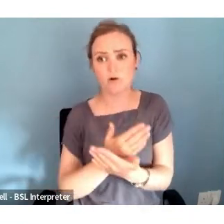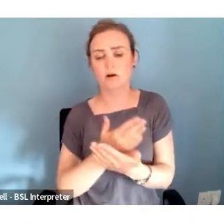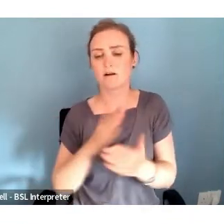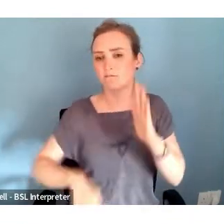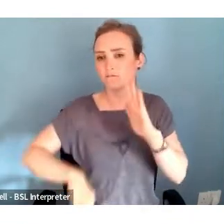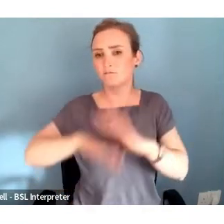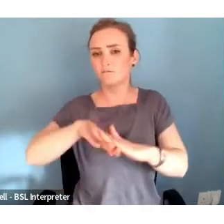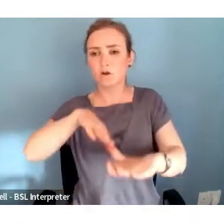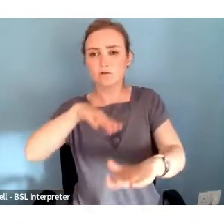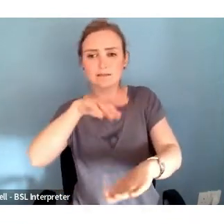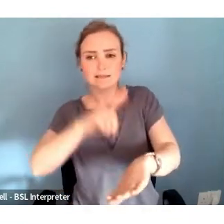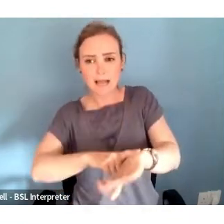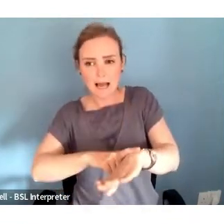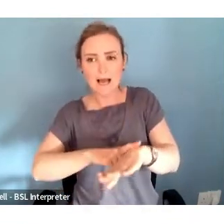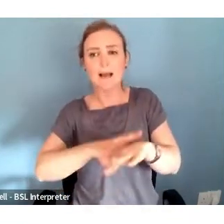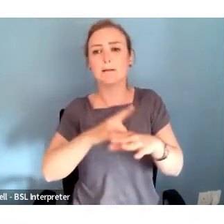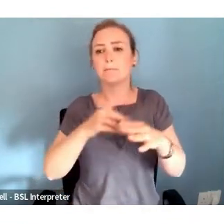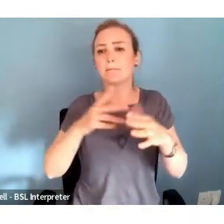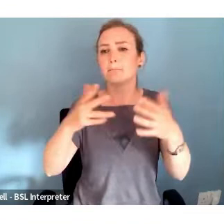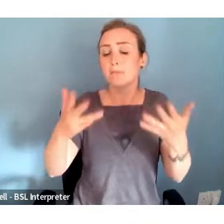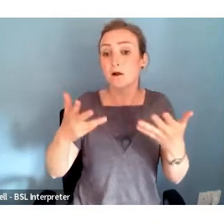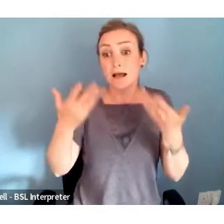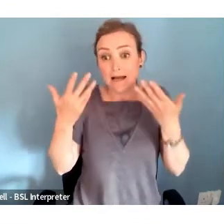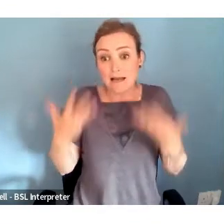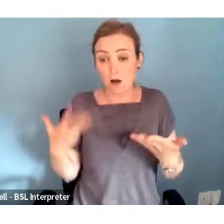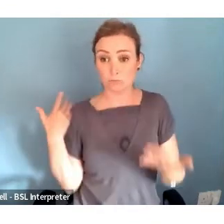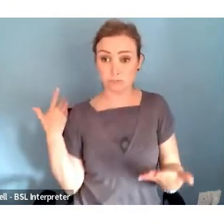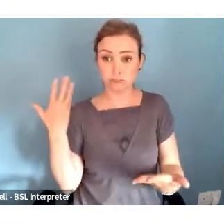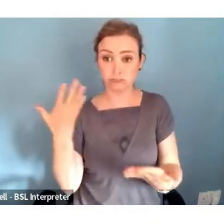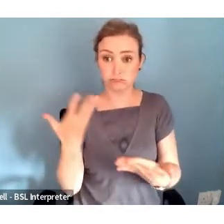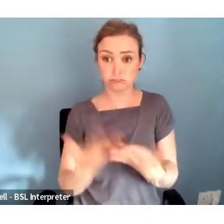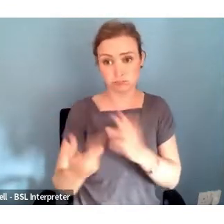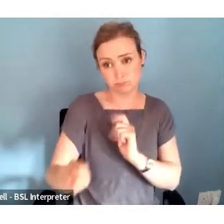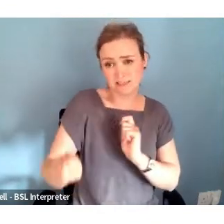office every day. A lot of things changed in the last